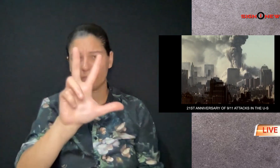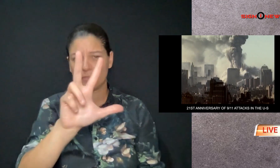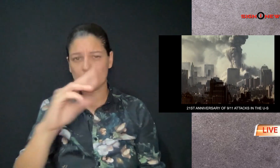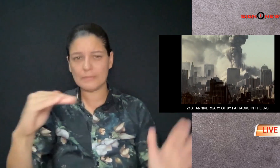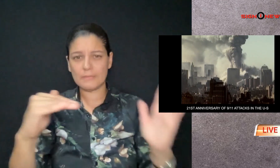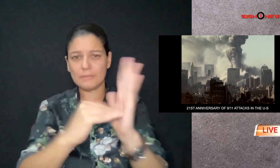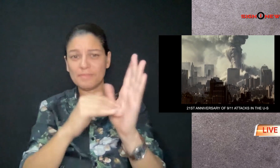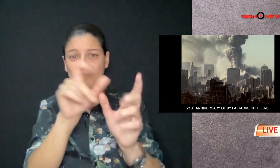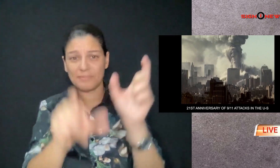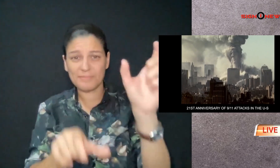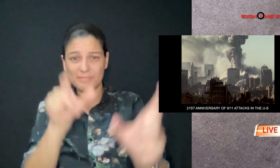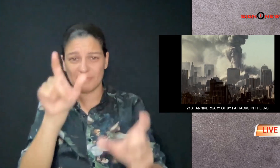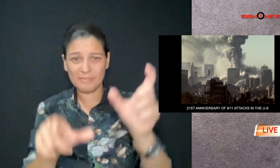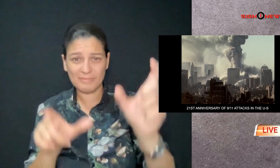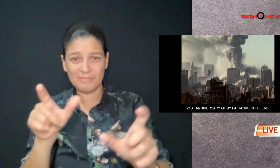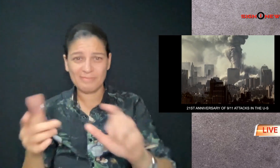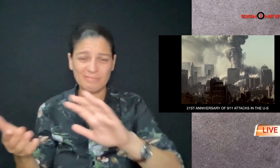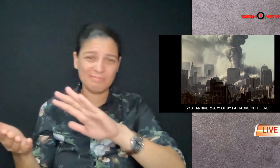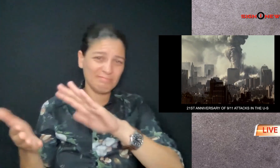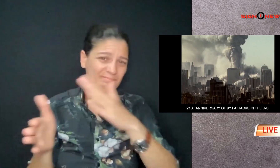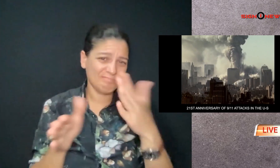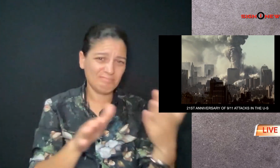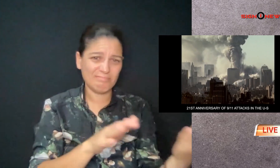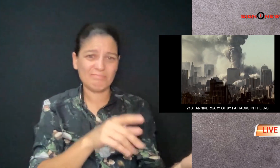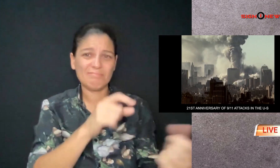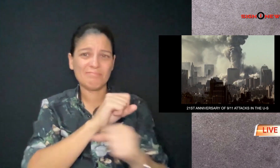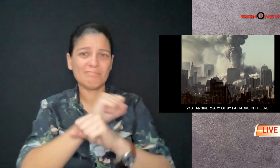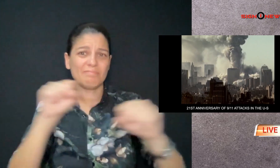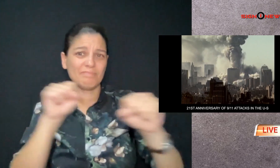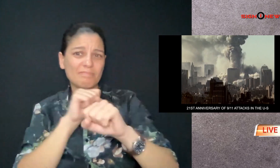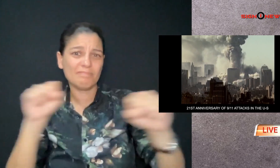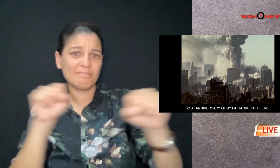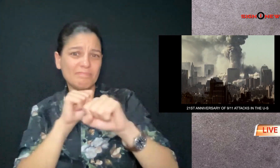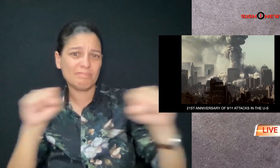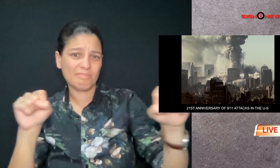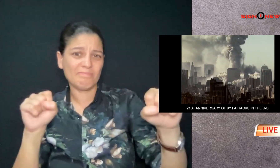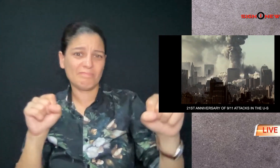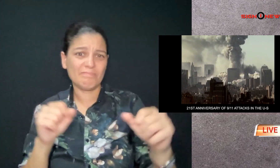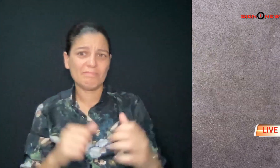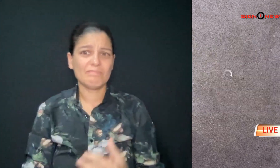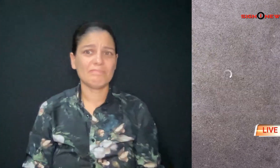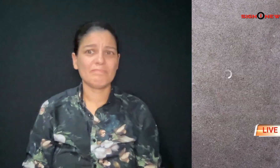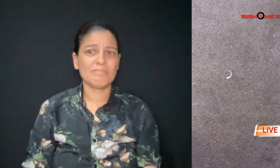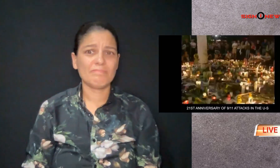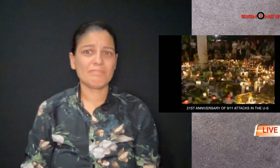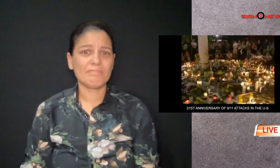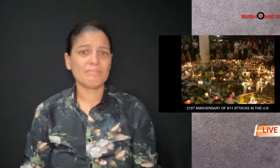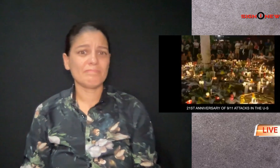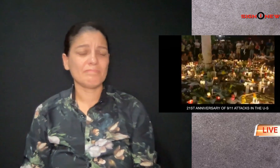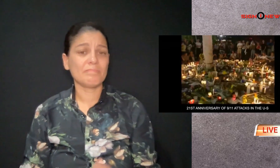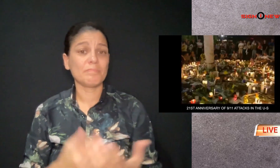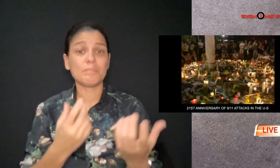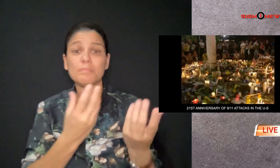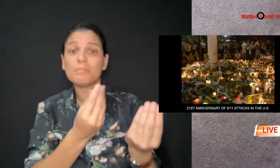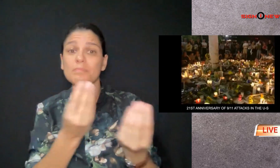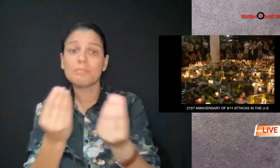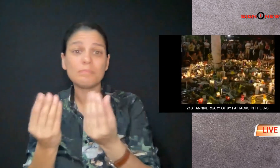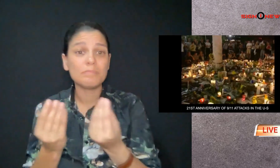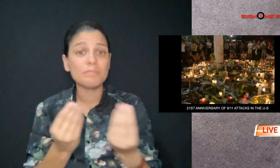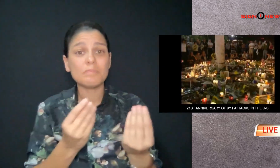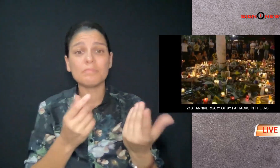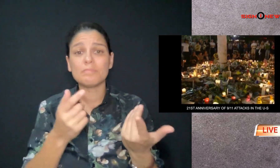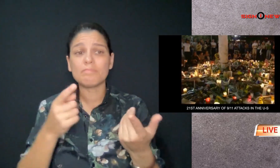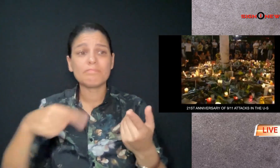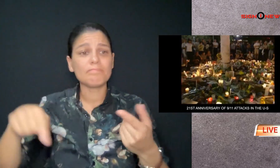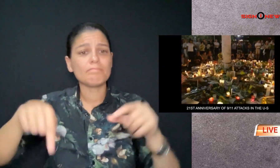almost 3000 people were killed during the attacks